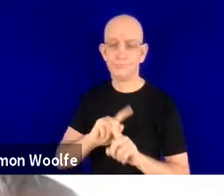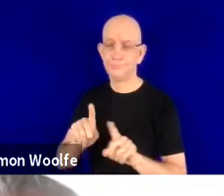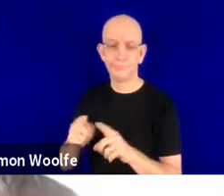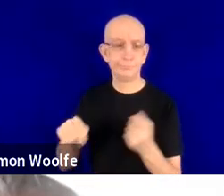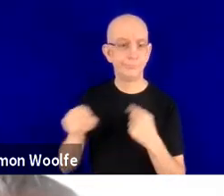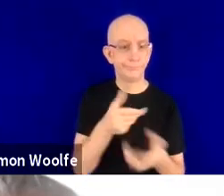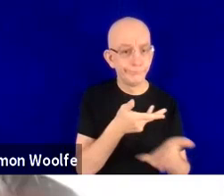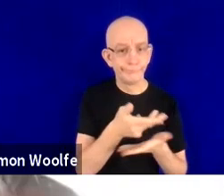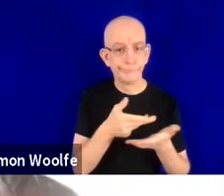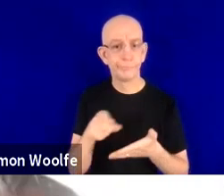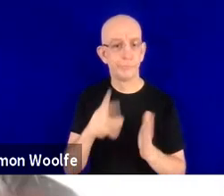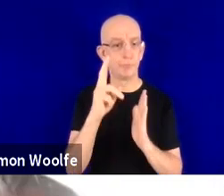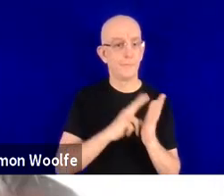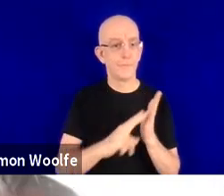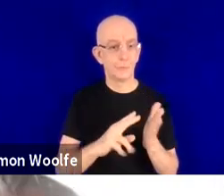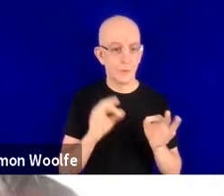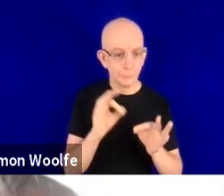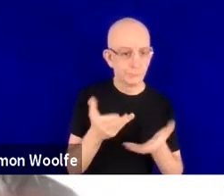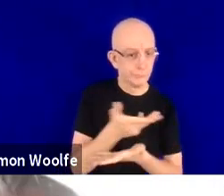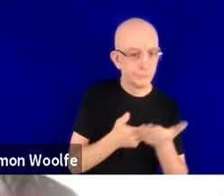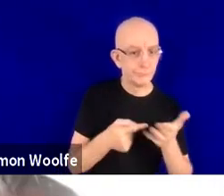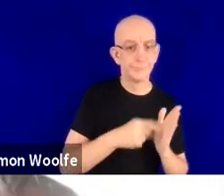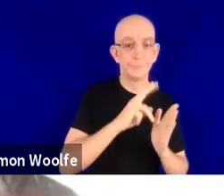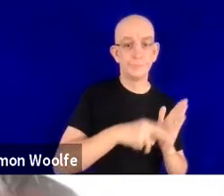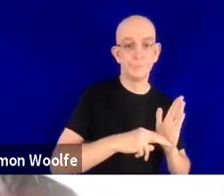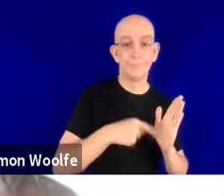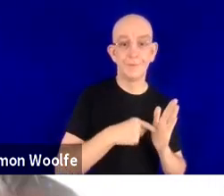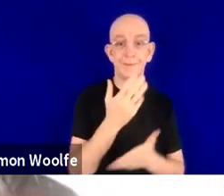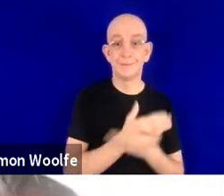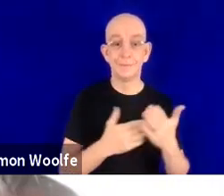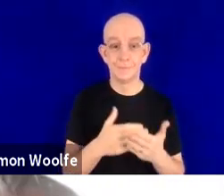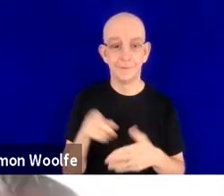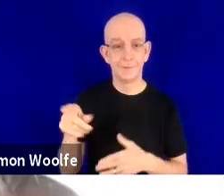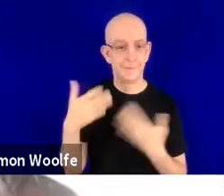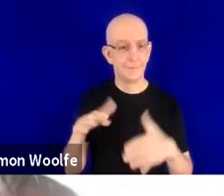through many roles and organizations across the years, he has supported the development of community support services